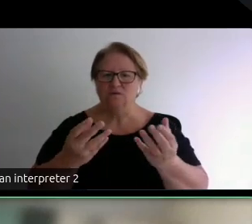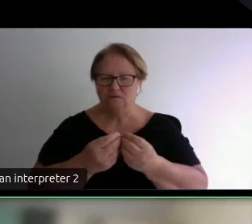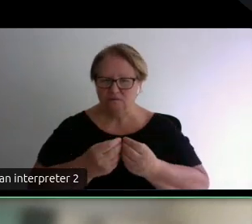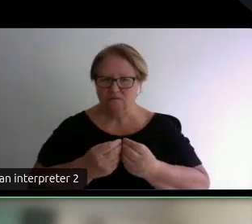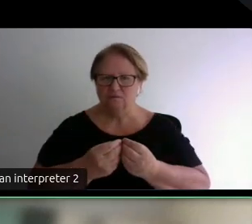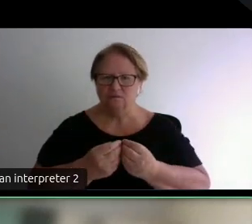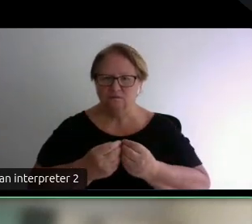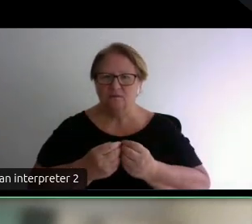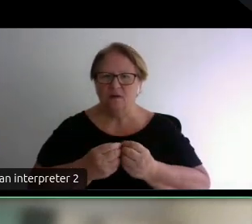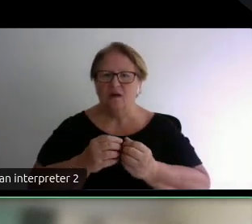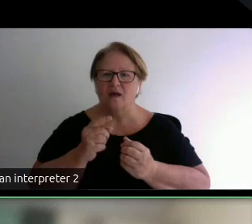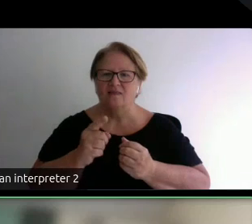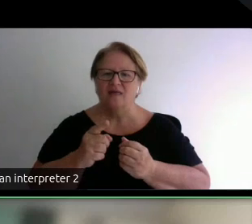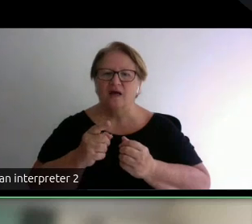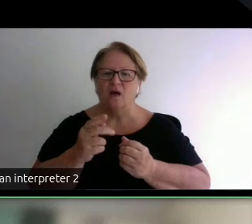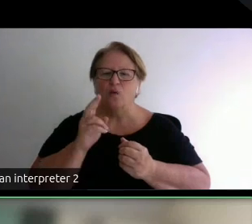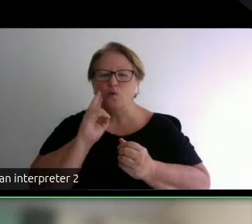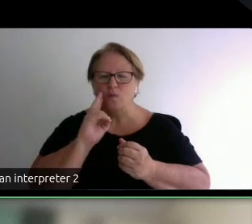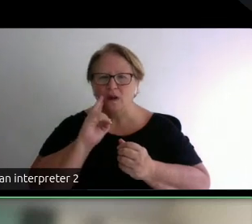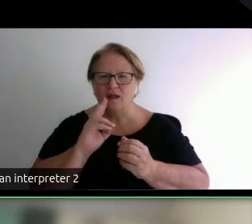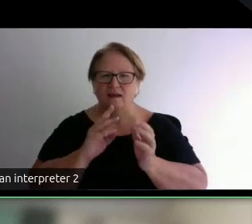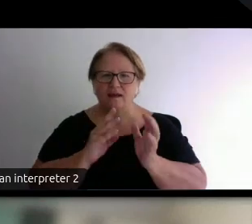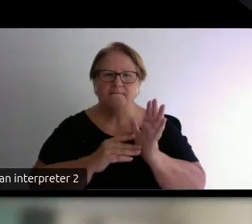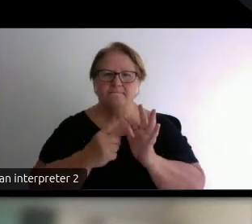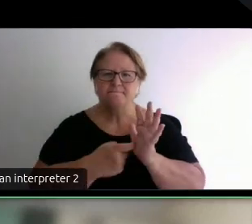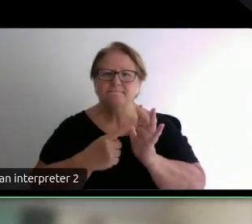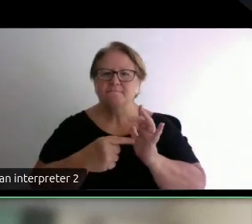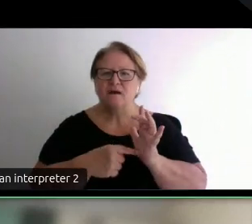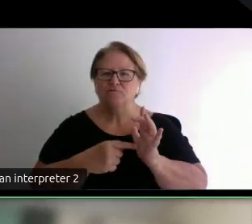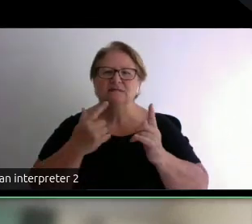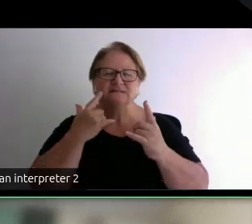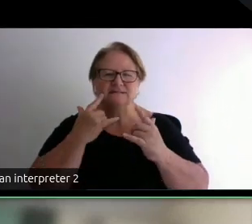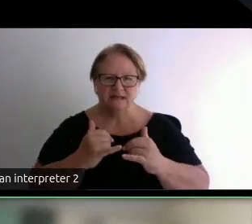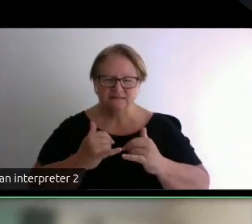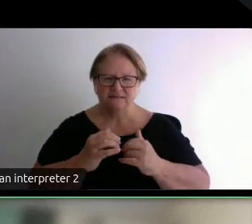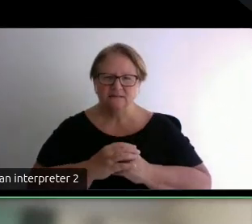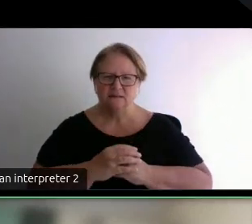they use the usual means and merit test from legal aid. But the property only conferences